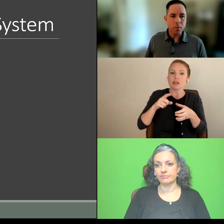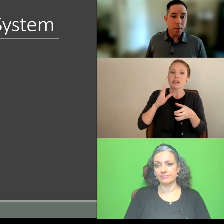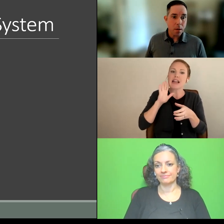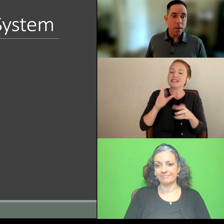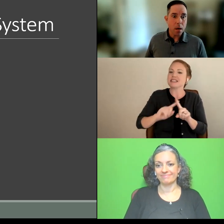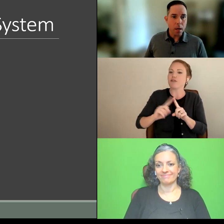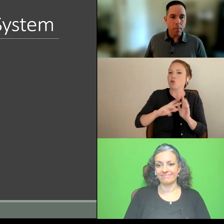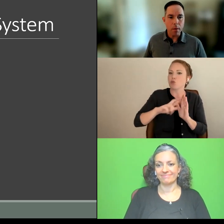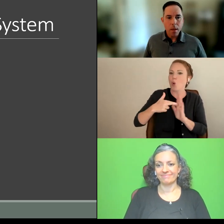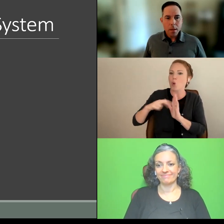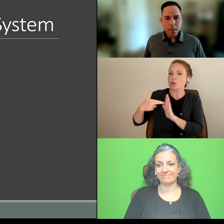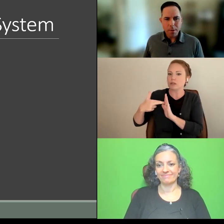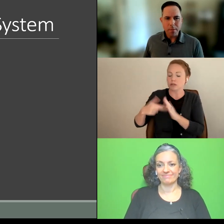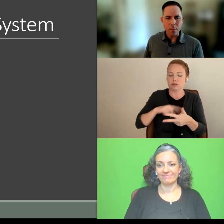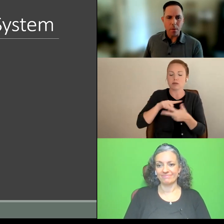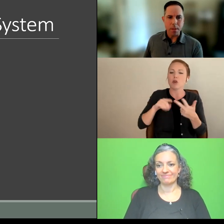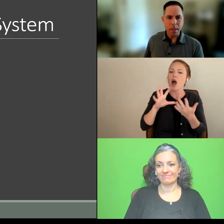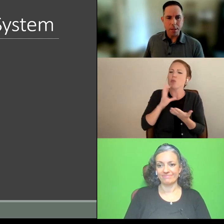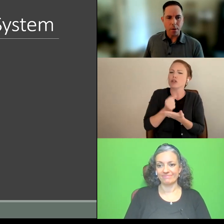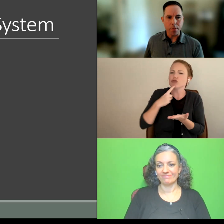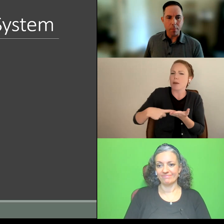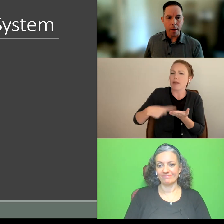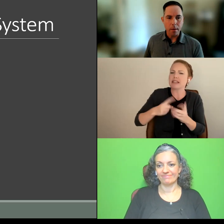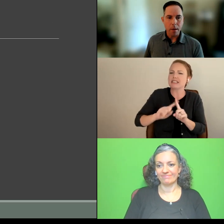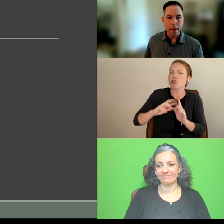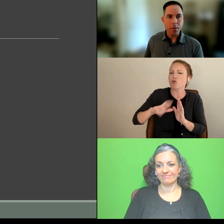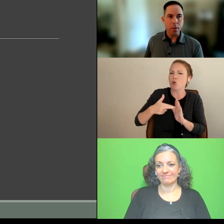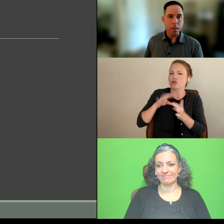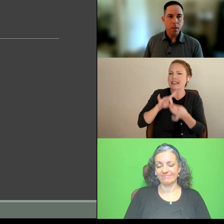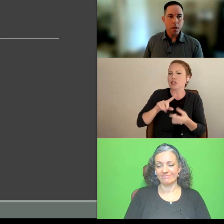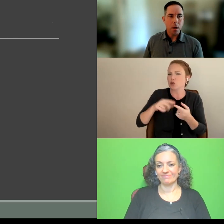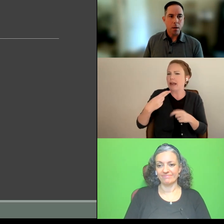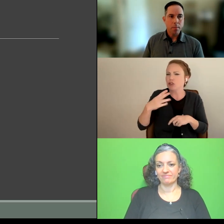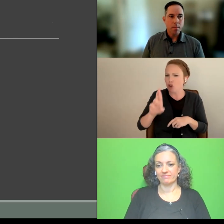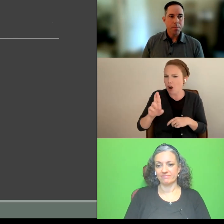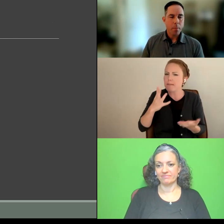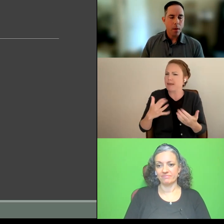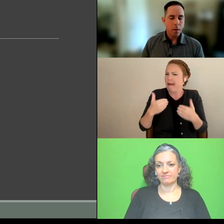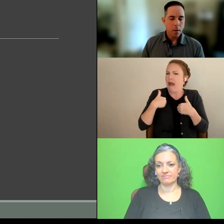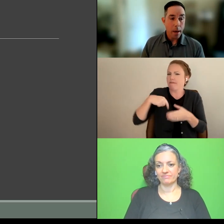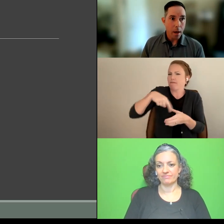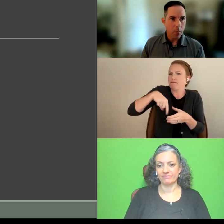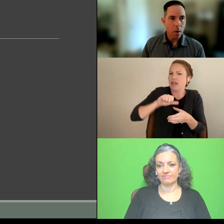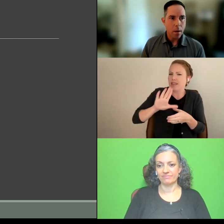Let's talk about some of the different roles that an HR unit may actually have.